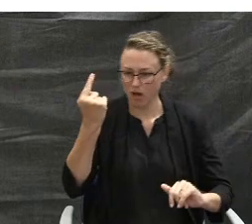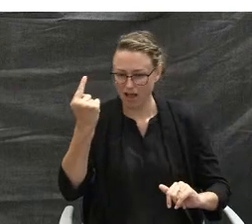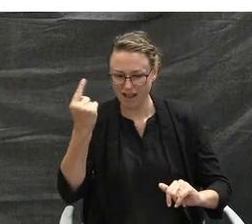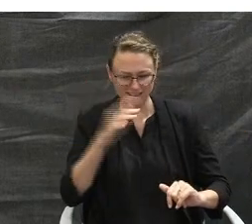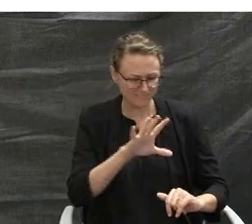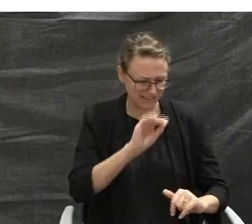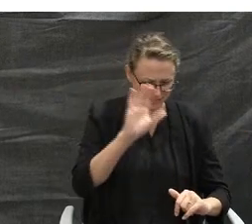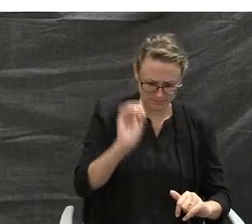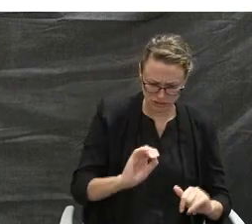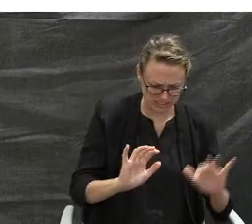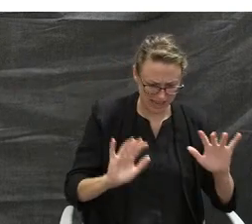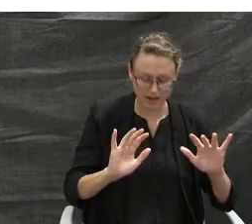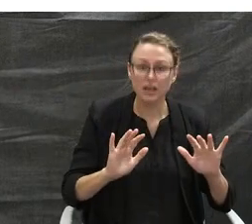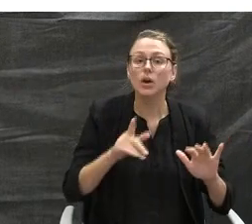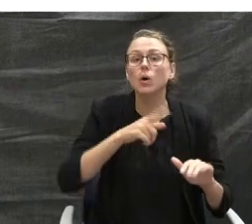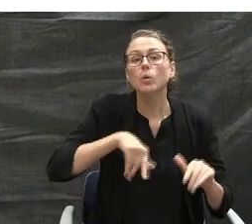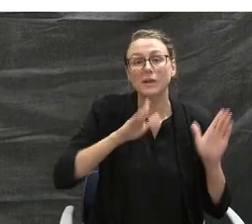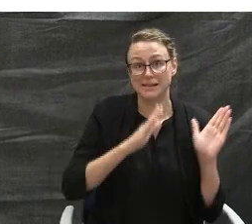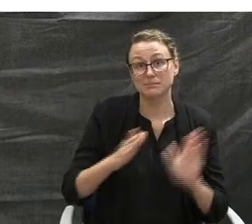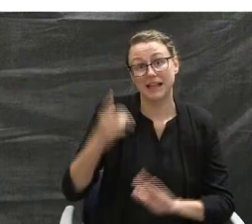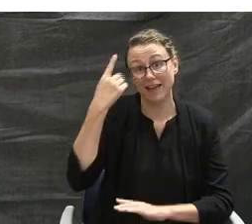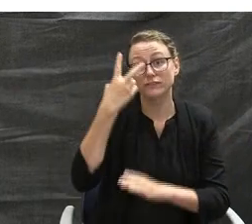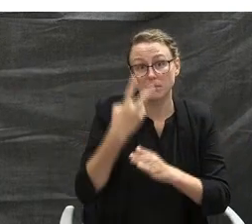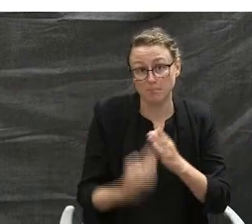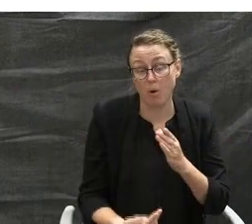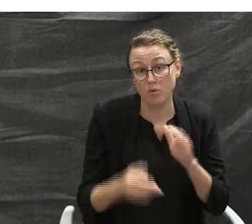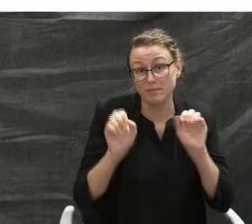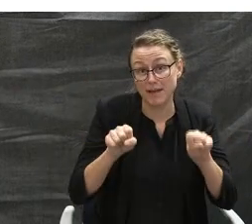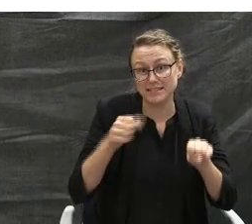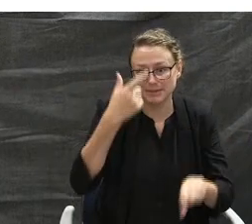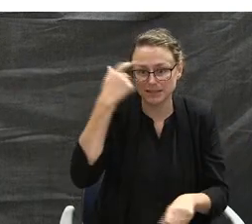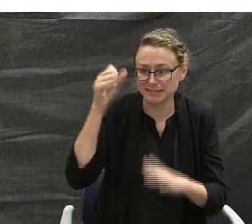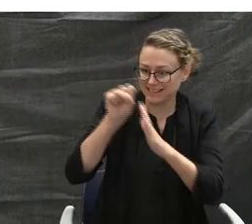We plan for both possibilities because the state was not clear